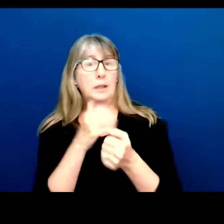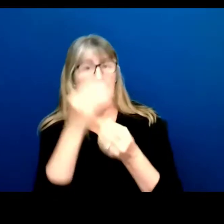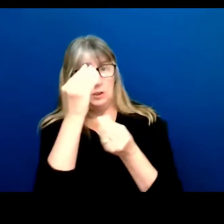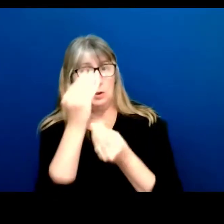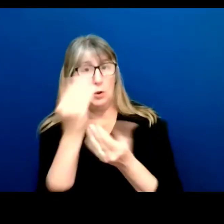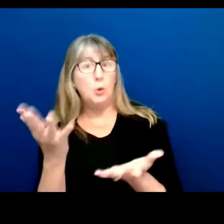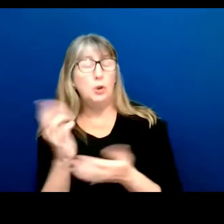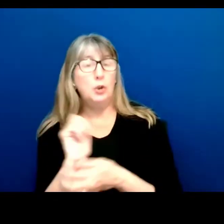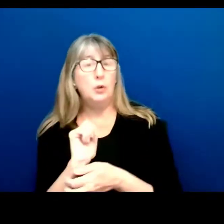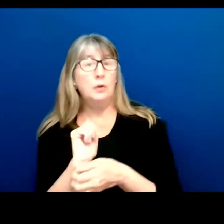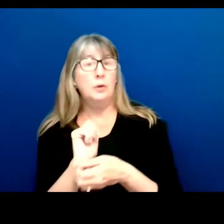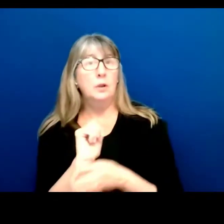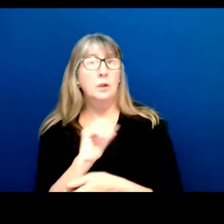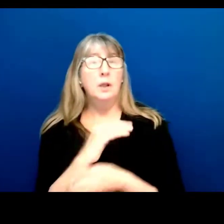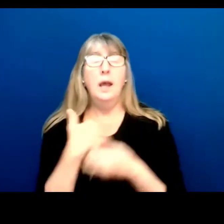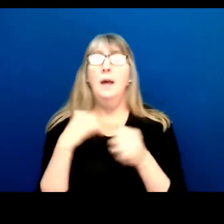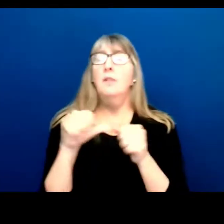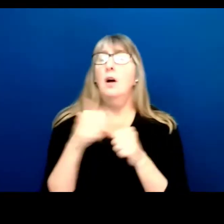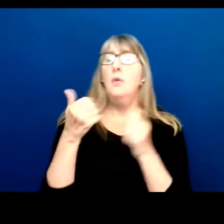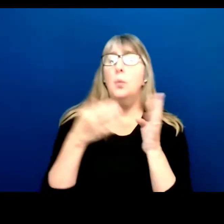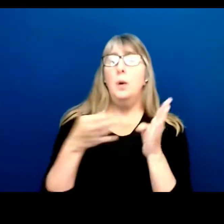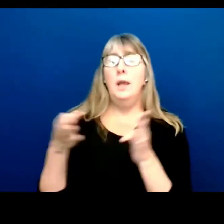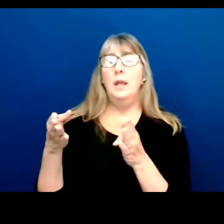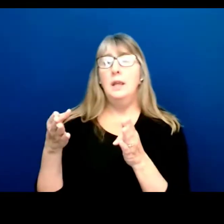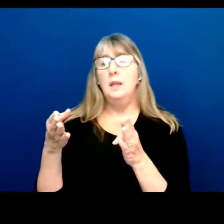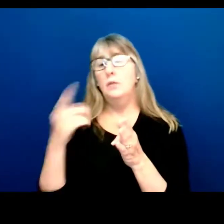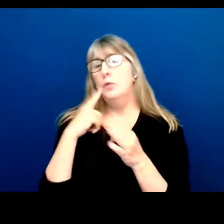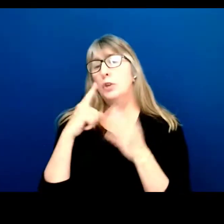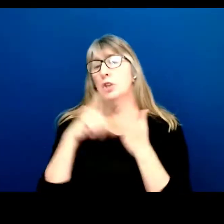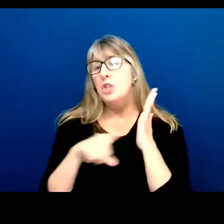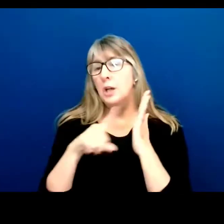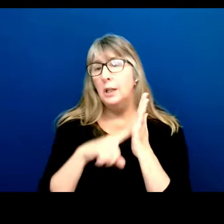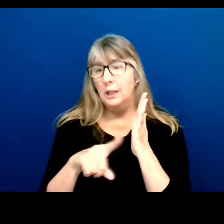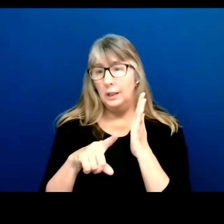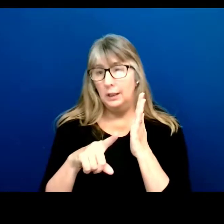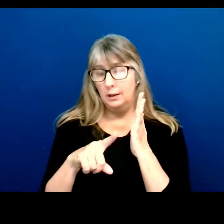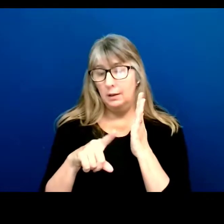and have other ways of checking disclosures